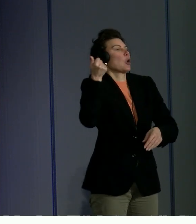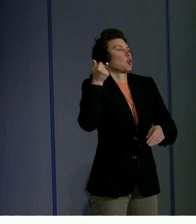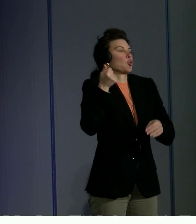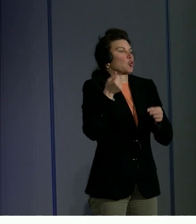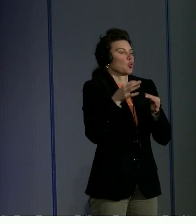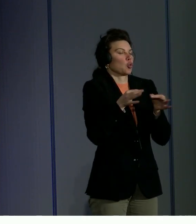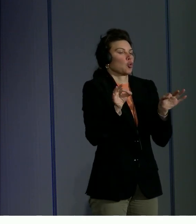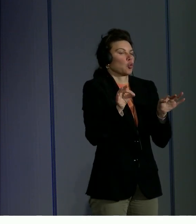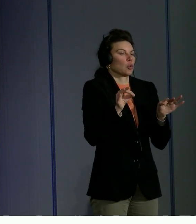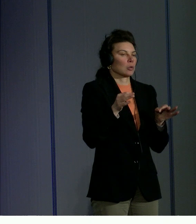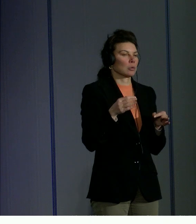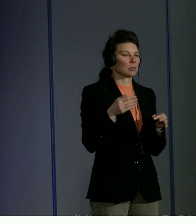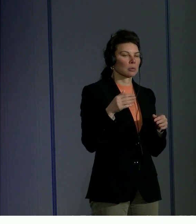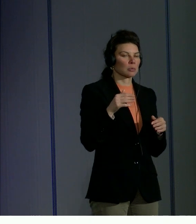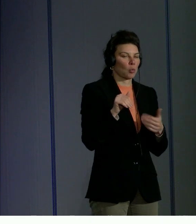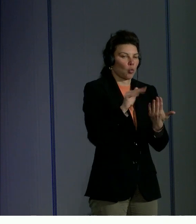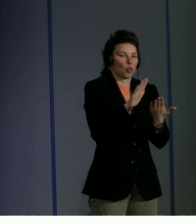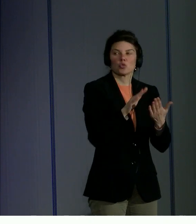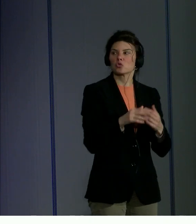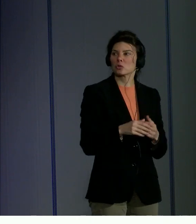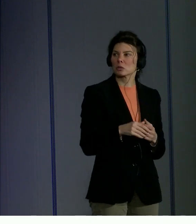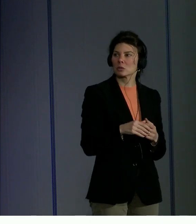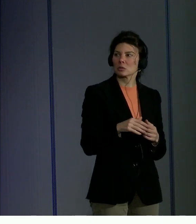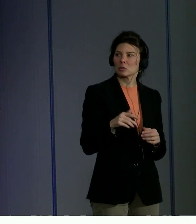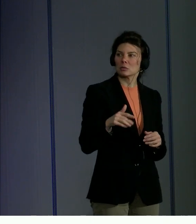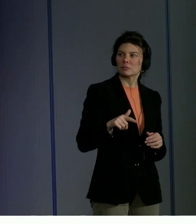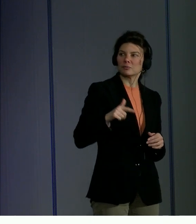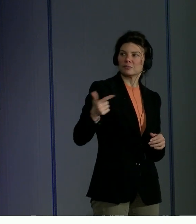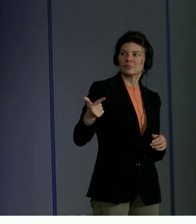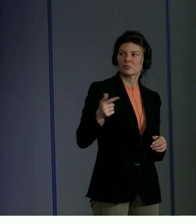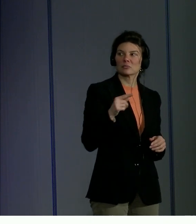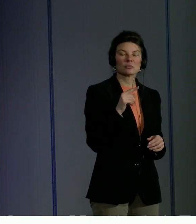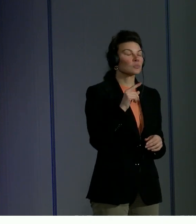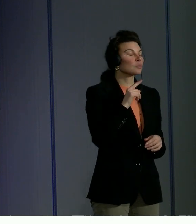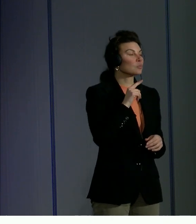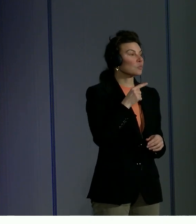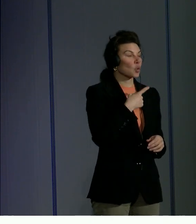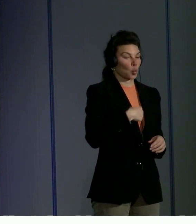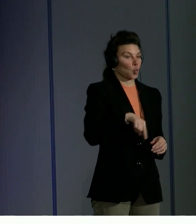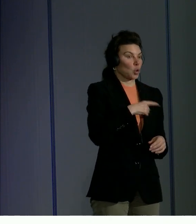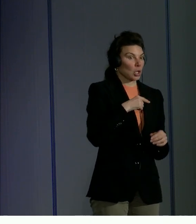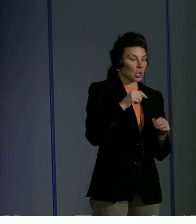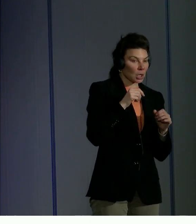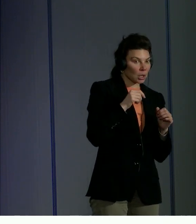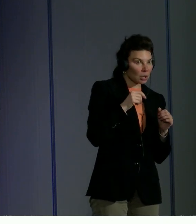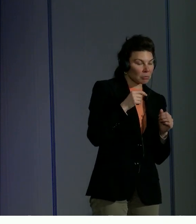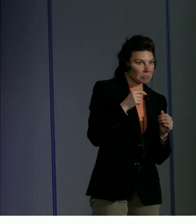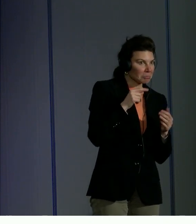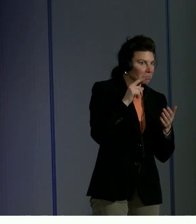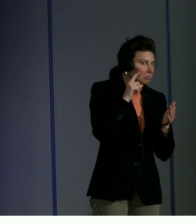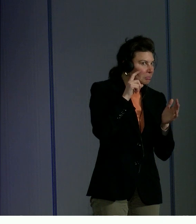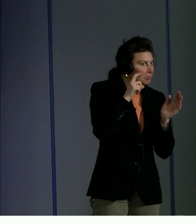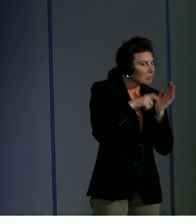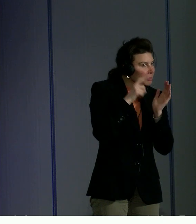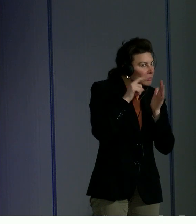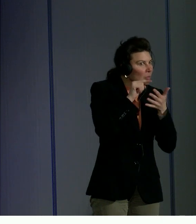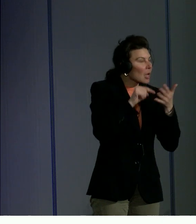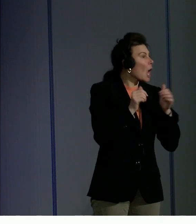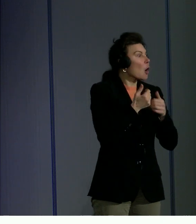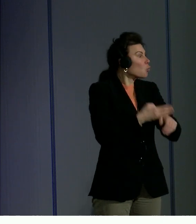that we -- that just tentatively we could identify to make more implement improvement is multiple